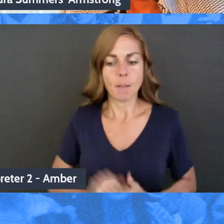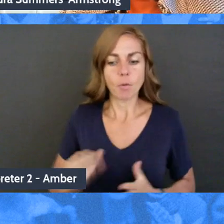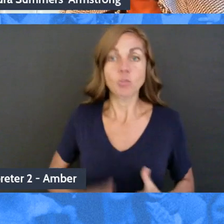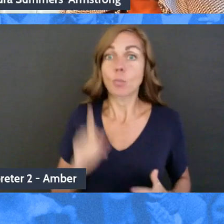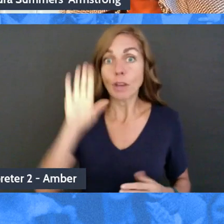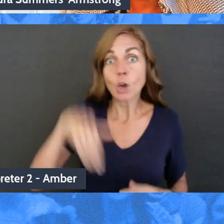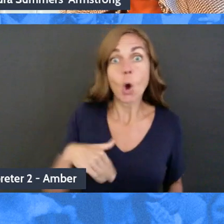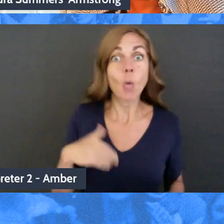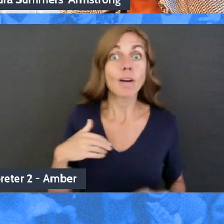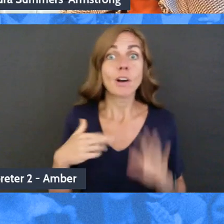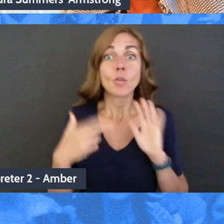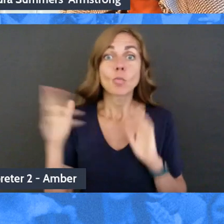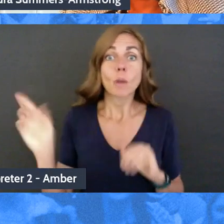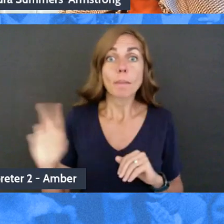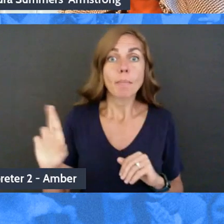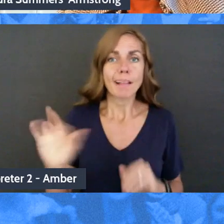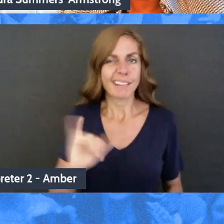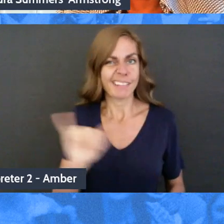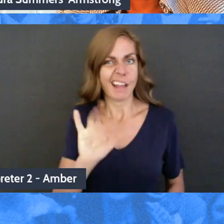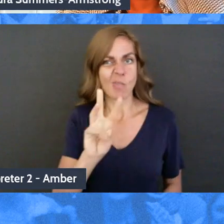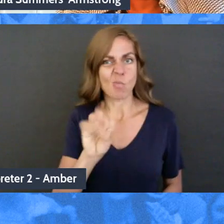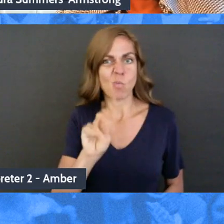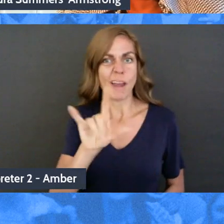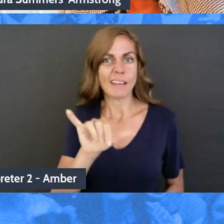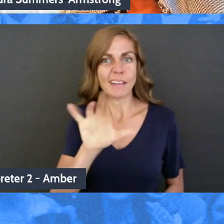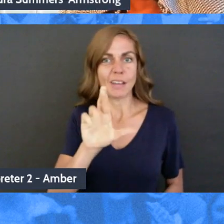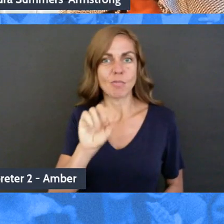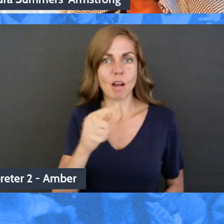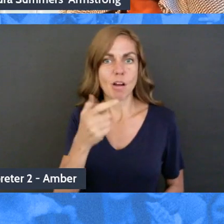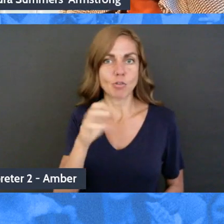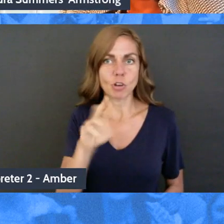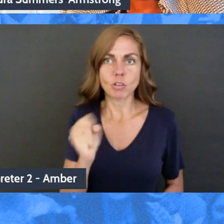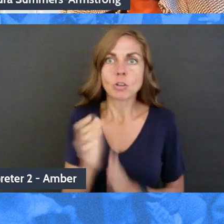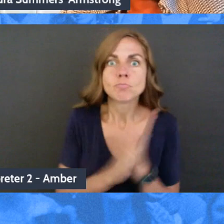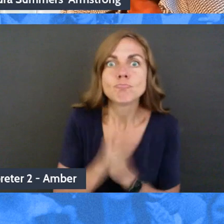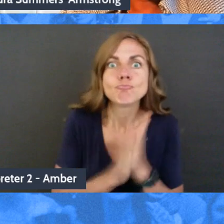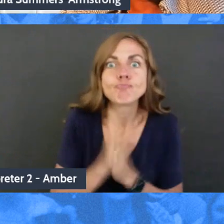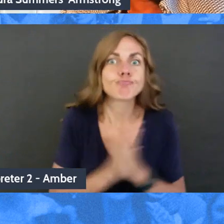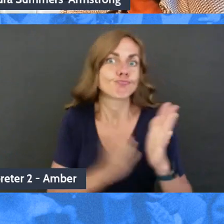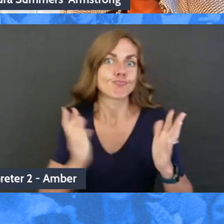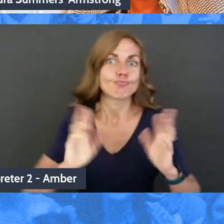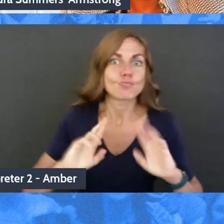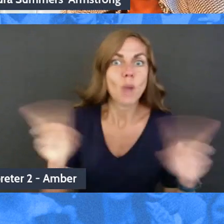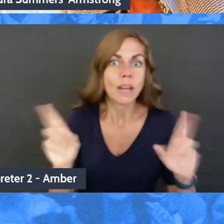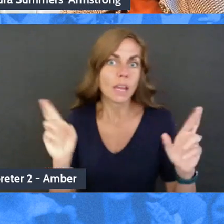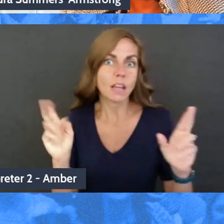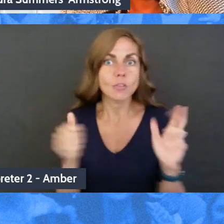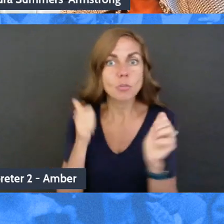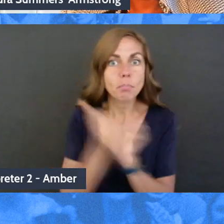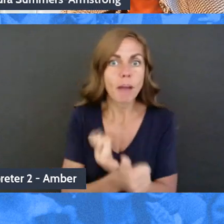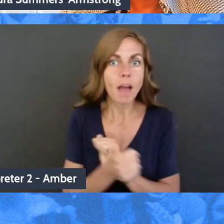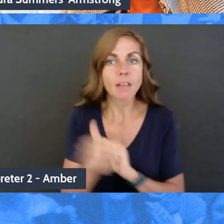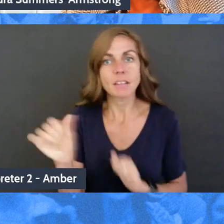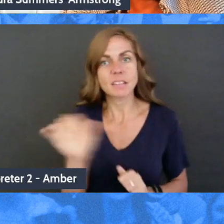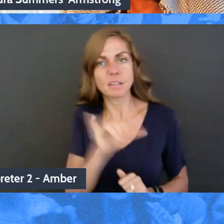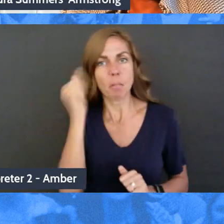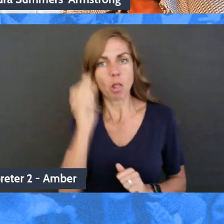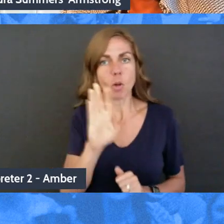are very eager and they are ready to pass a similar bill like Texas SB 8 this session.